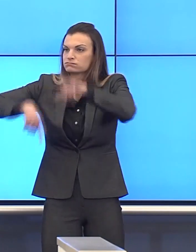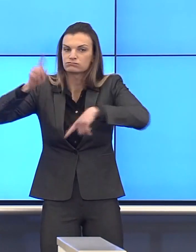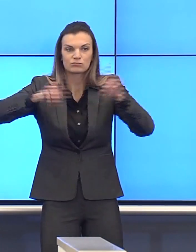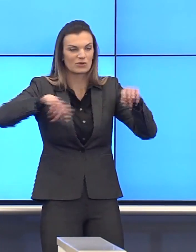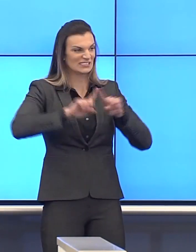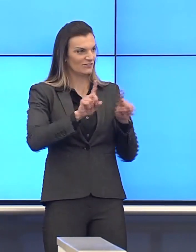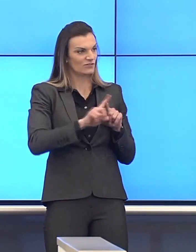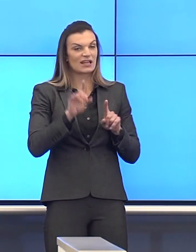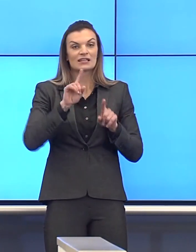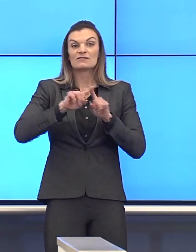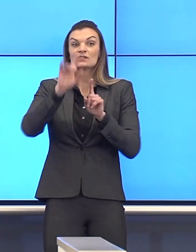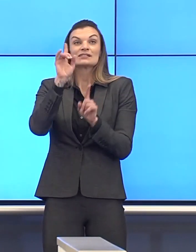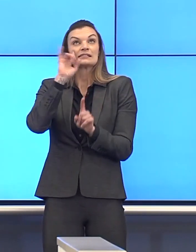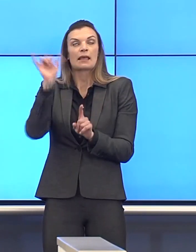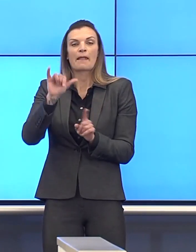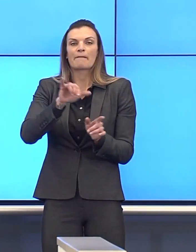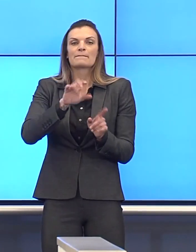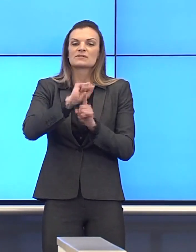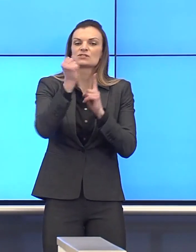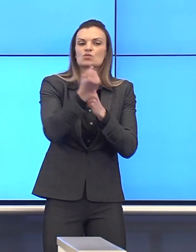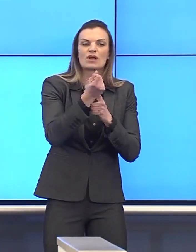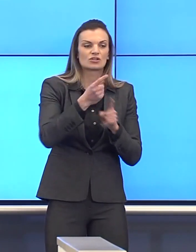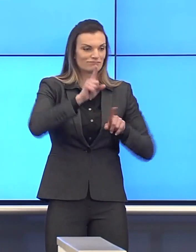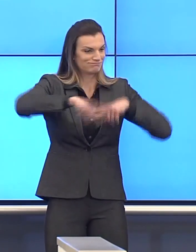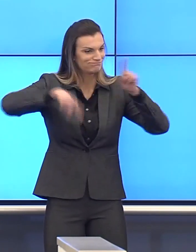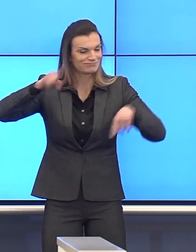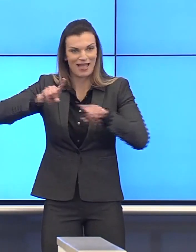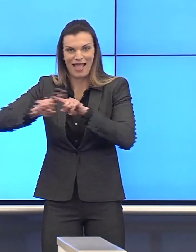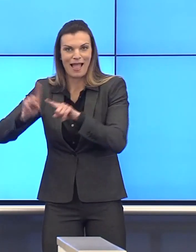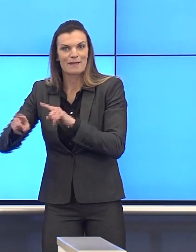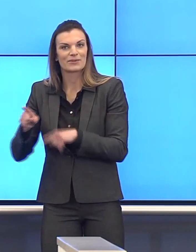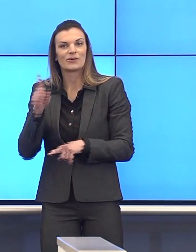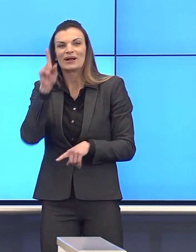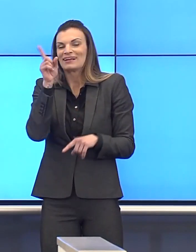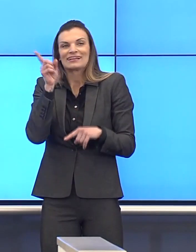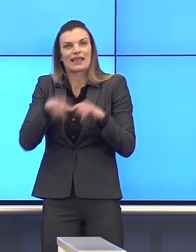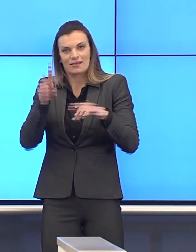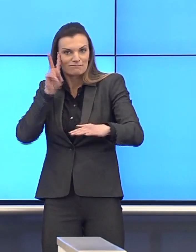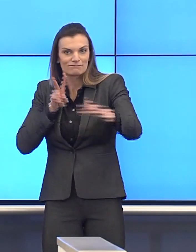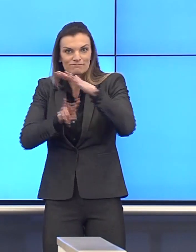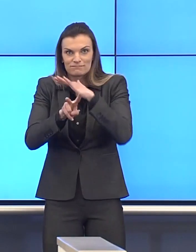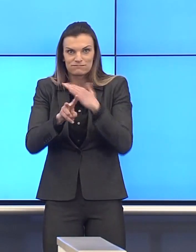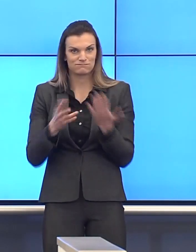FRONT OF YOU, THERE IS NO SPECIAL FORMULA THAT WILL TELL US HOW AND WHEN TO REOPEN.